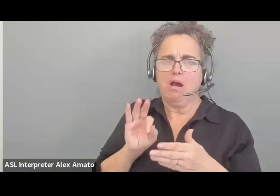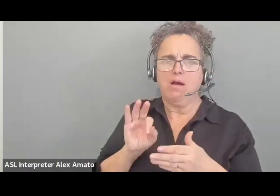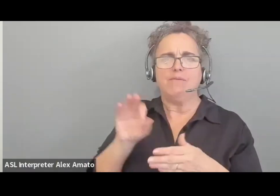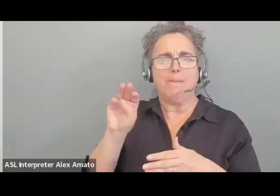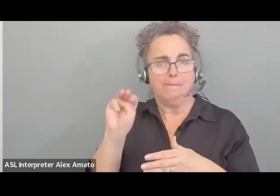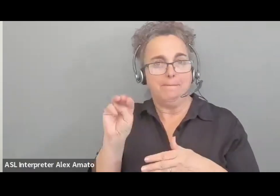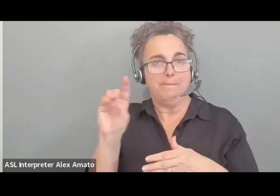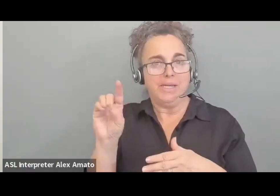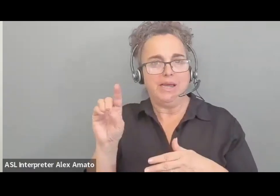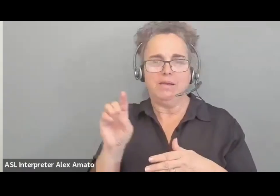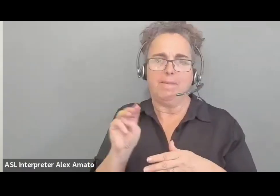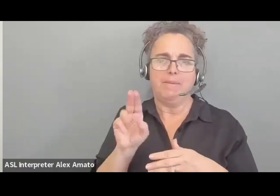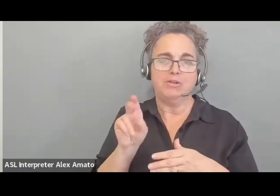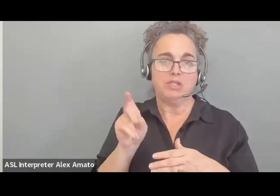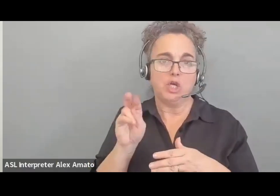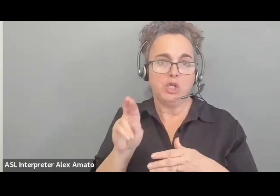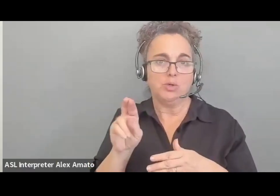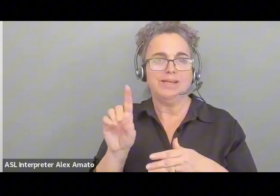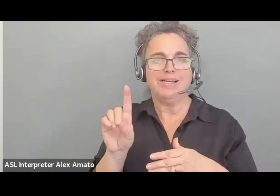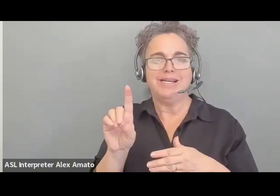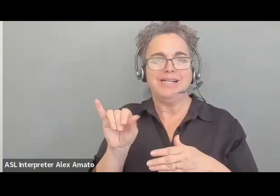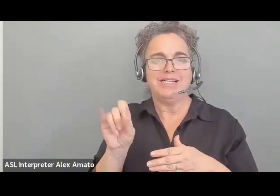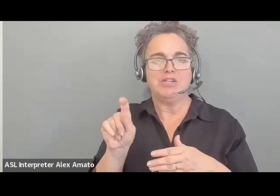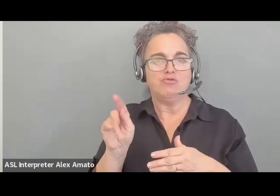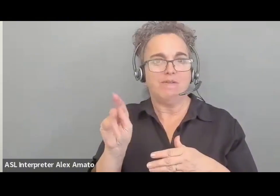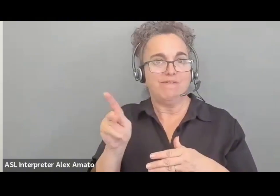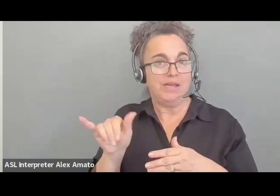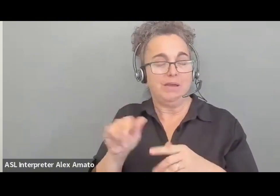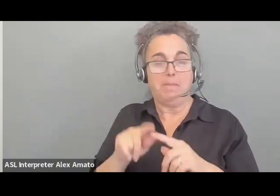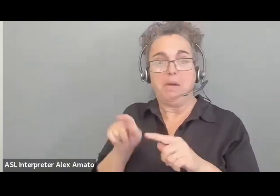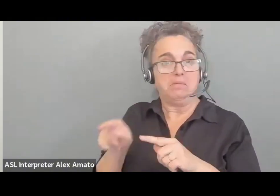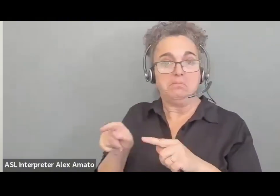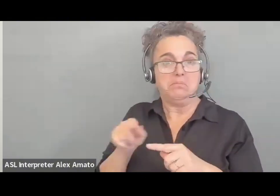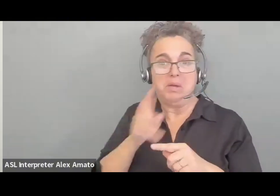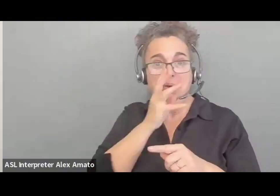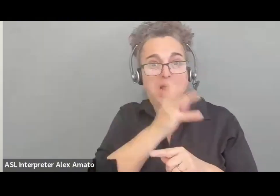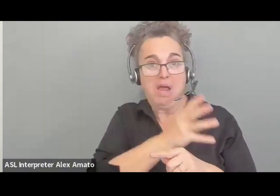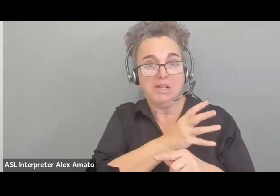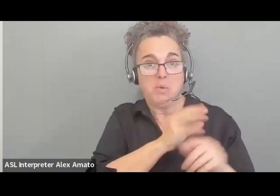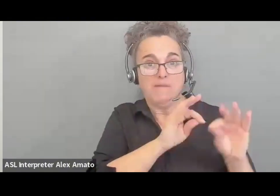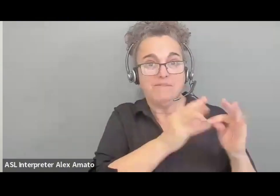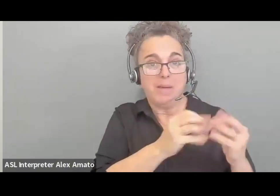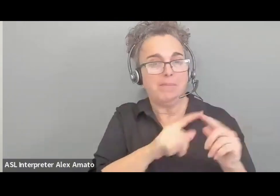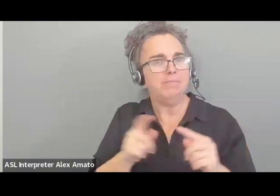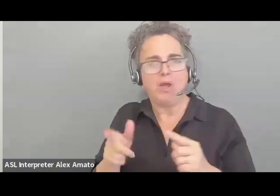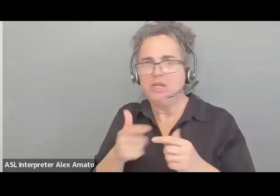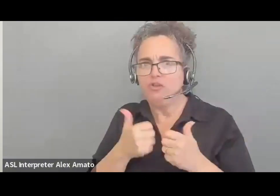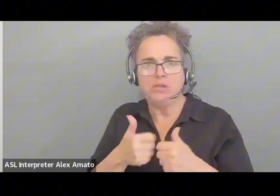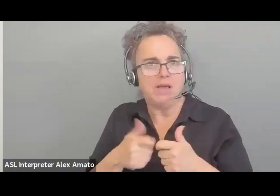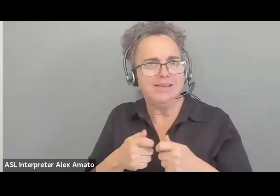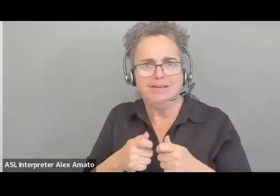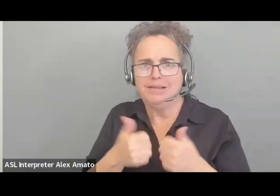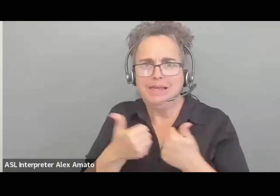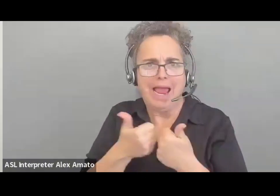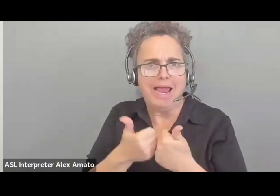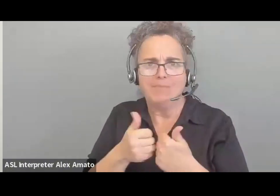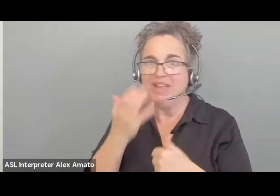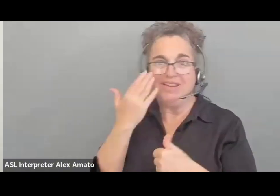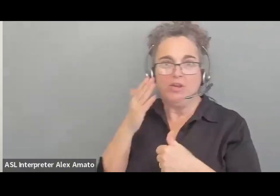and his, his family, it wasn't that they were ignoring him, it's what he wanted to do. And so he was playing video games, they didn't know what was going on in those video games